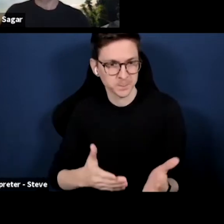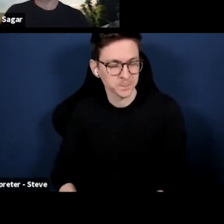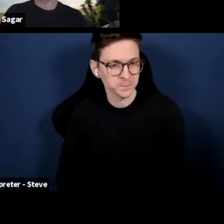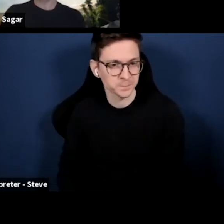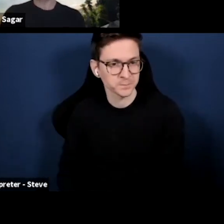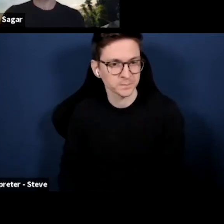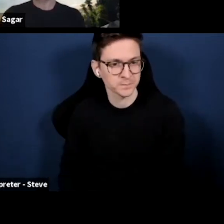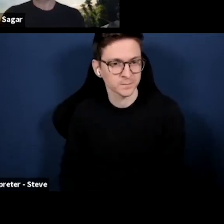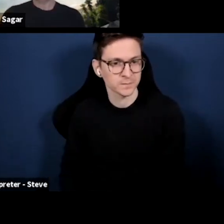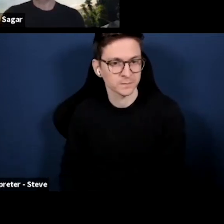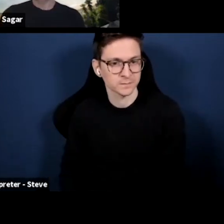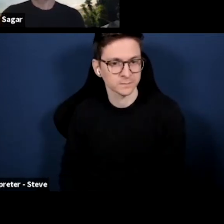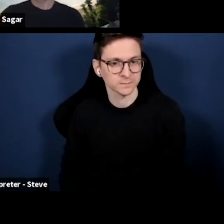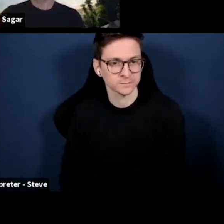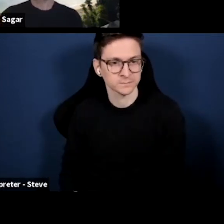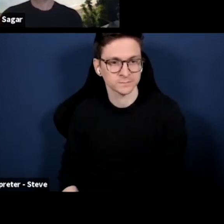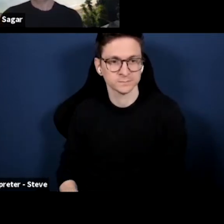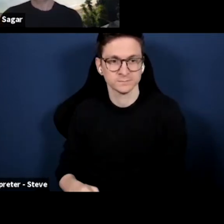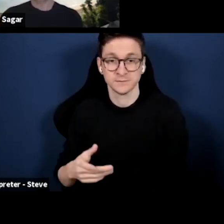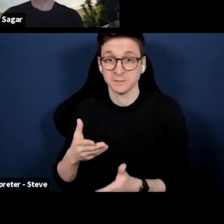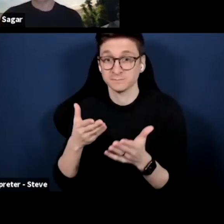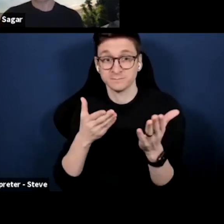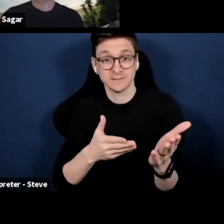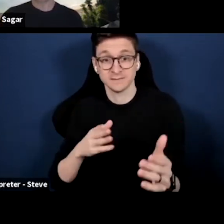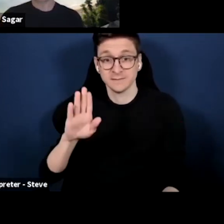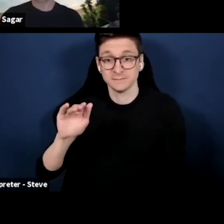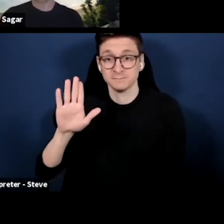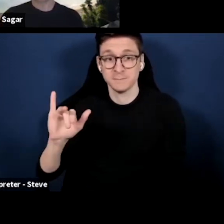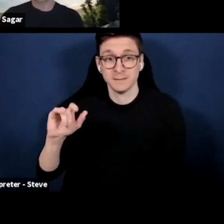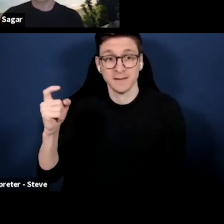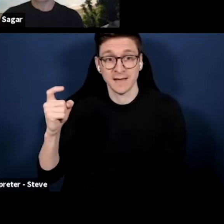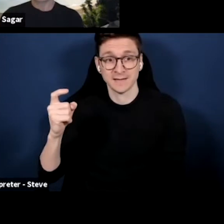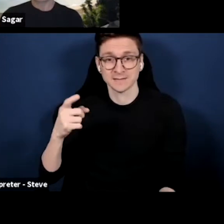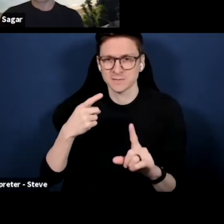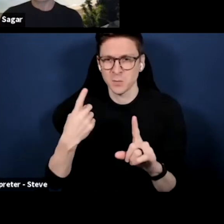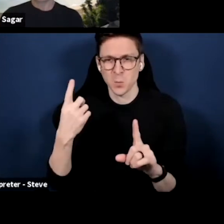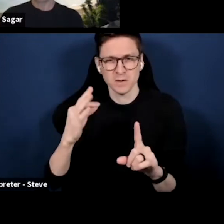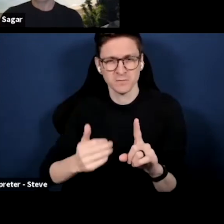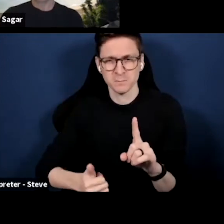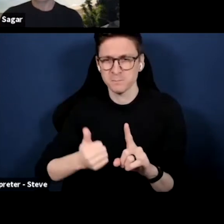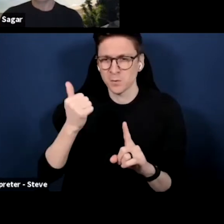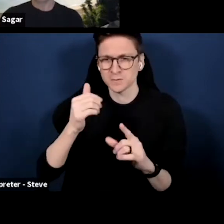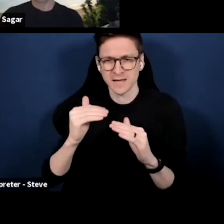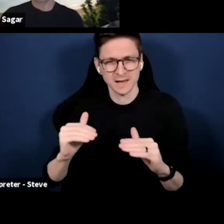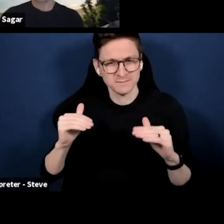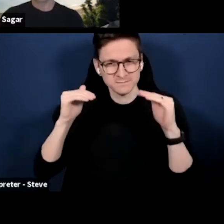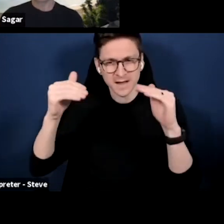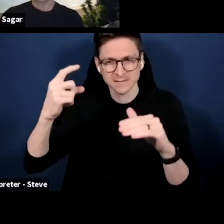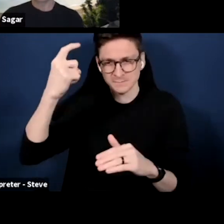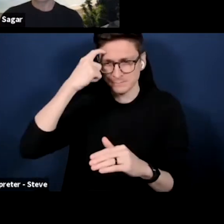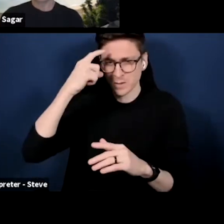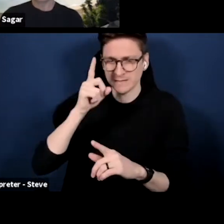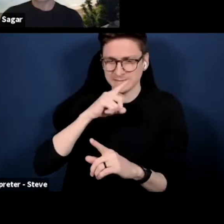this is baby x she's one of the most advanced brain simulations in the world and she's enjoying